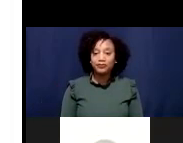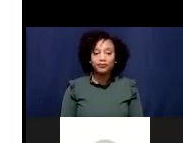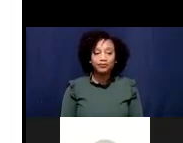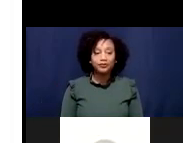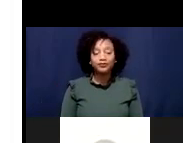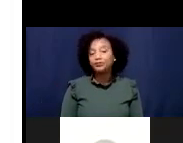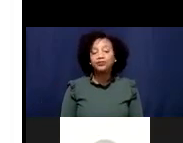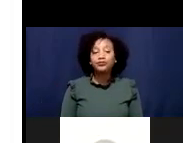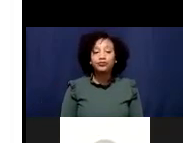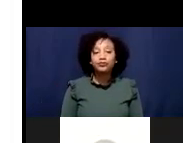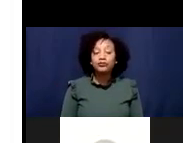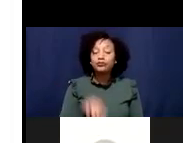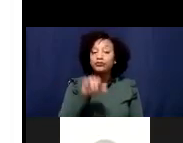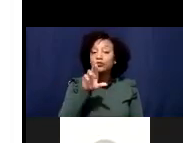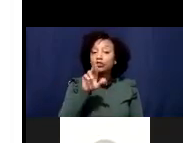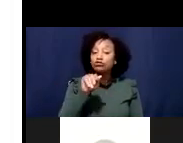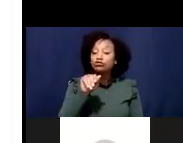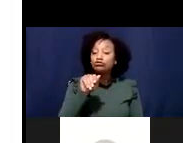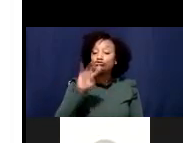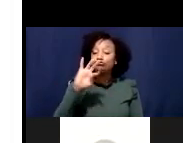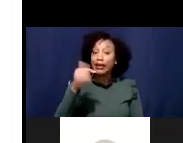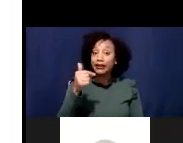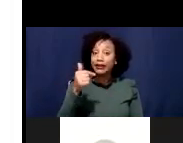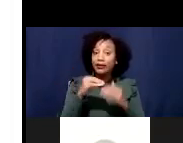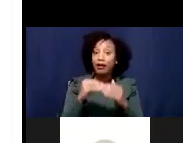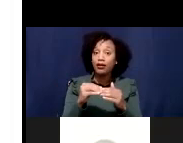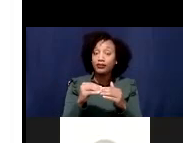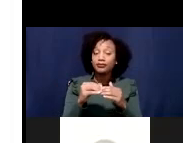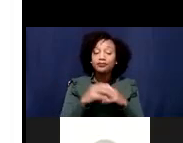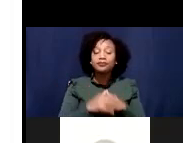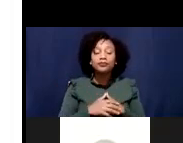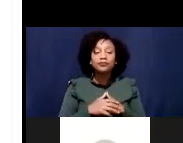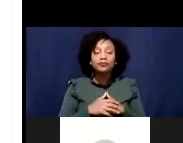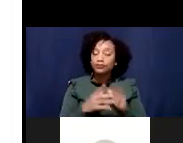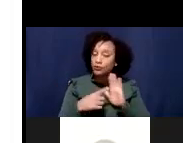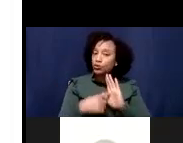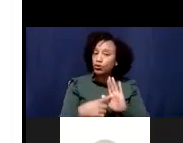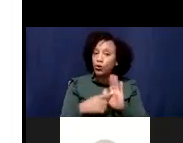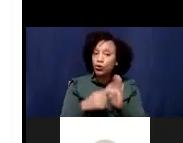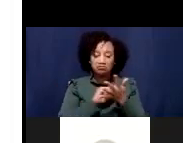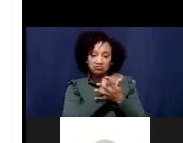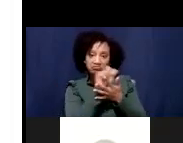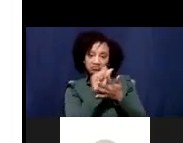The rating guide for the criterion project design. Again, it shows the rating scale with the orange arrow